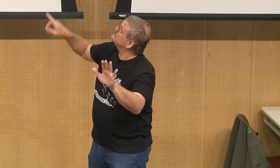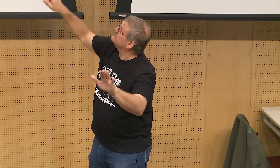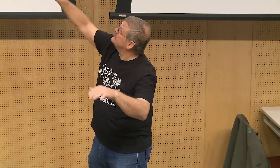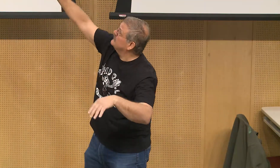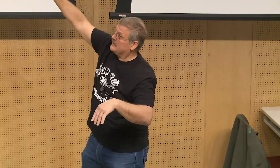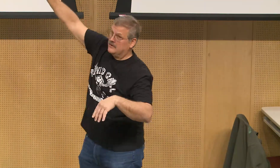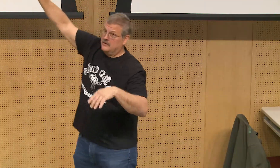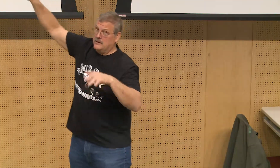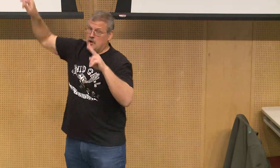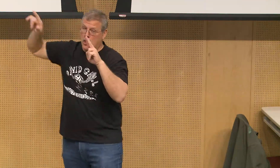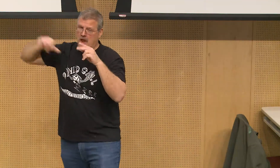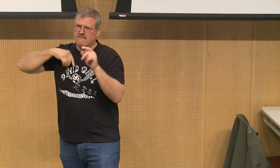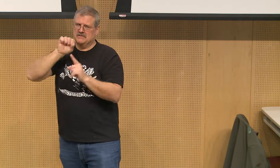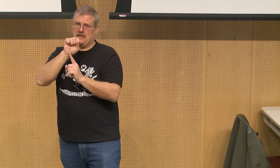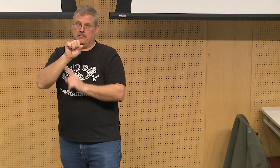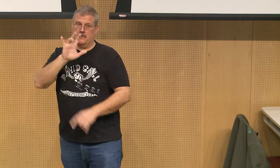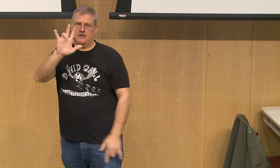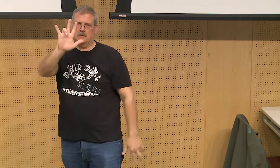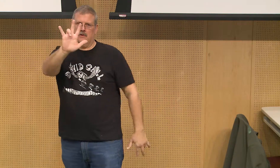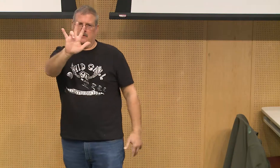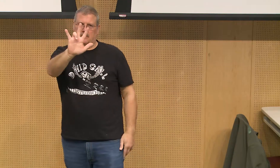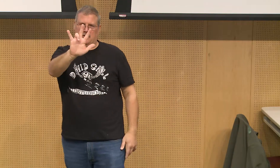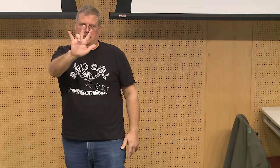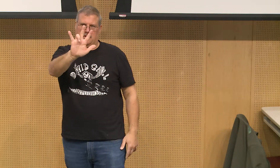And that symbol that you see there...